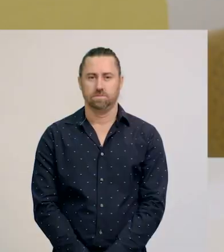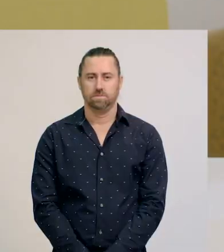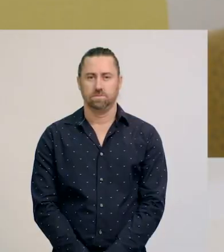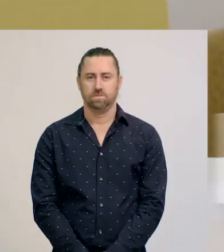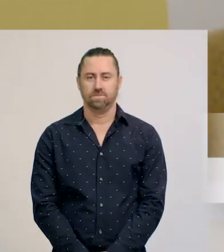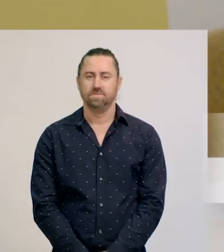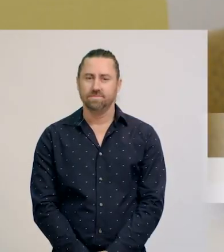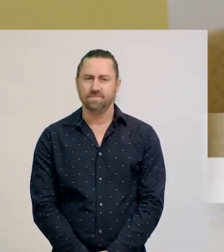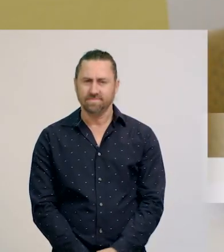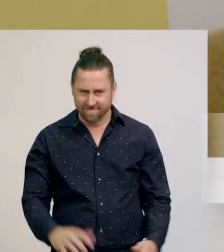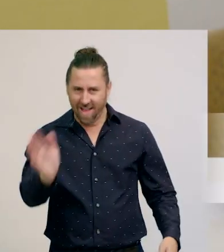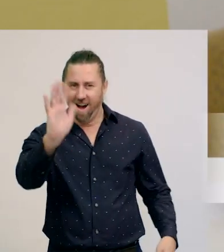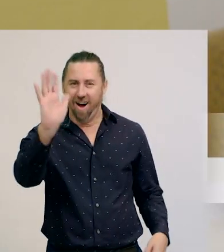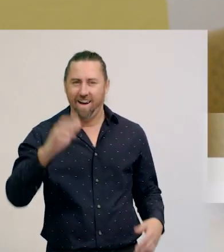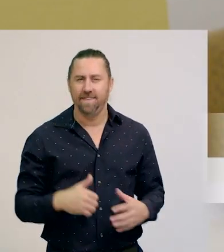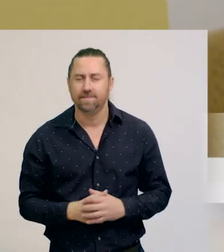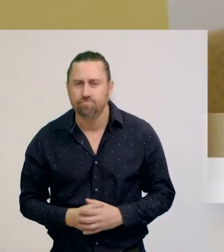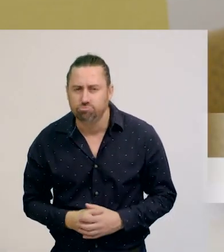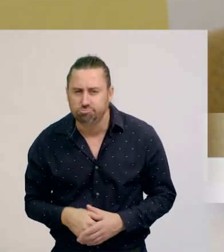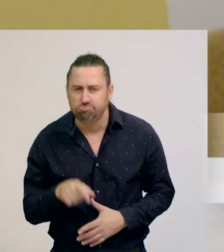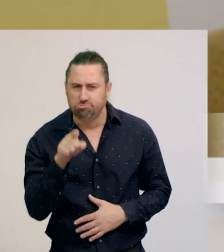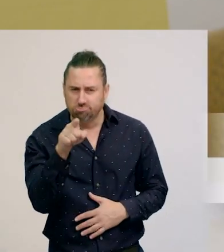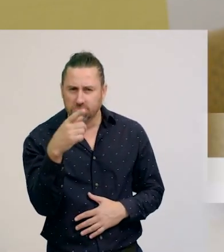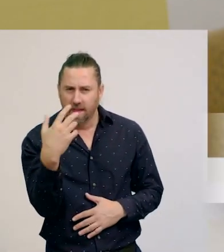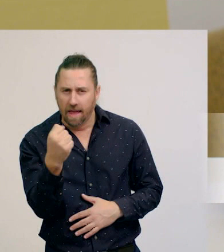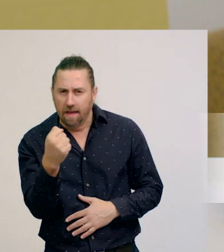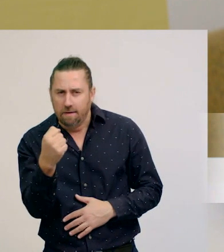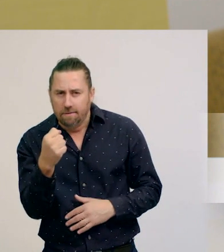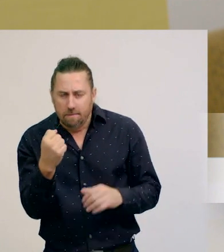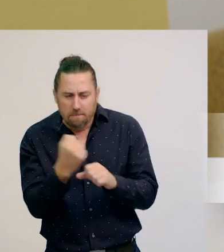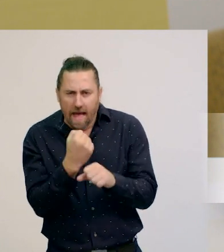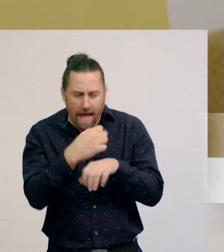Hi everyone. Have you ever had to make a double batch of delicious cupcakes?